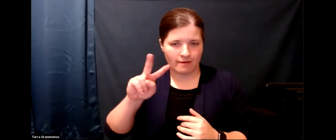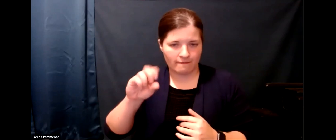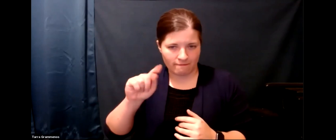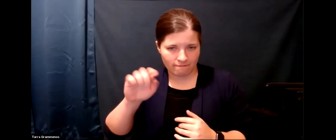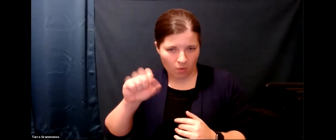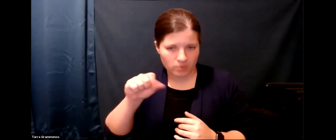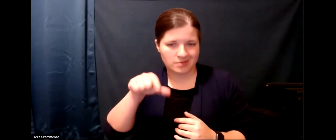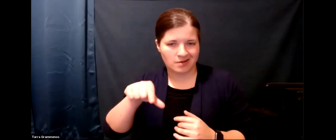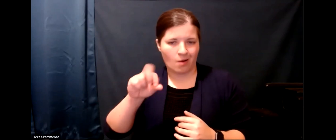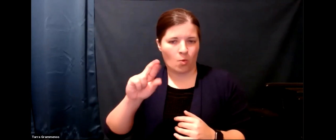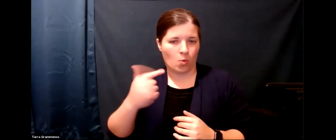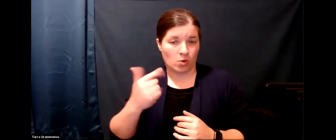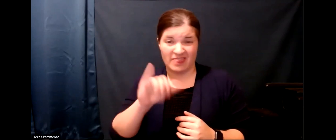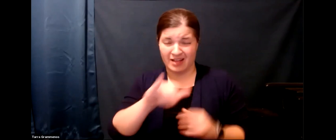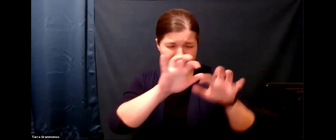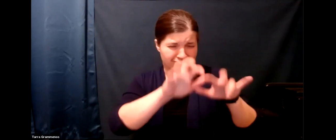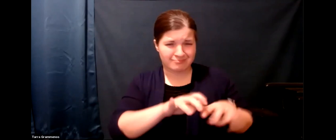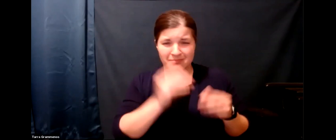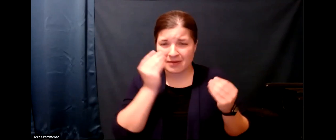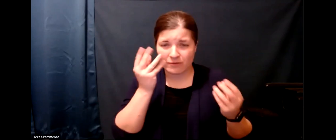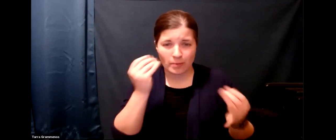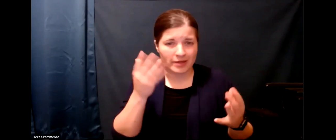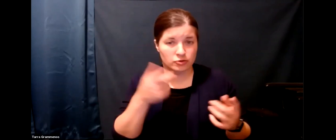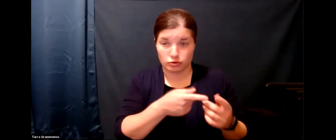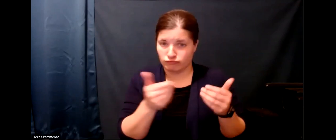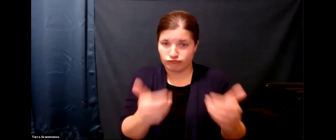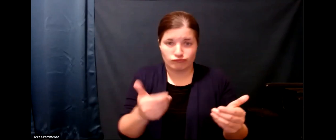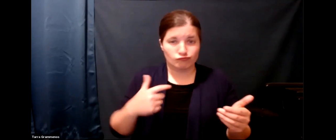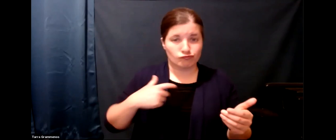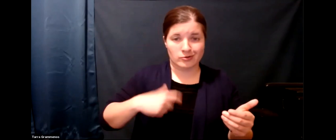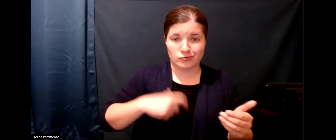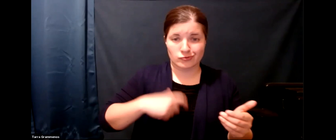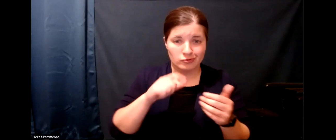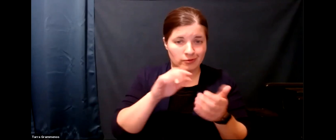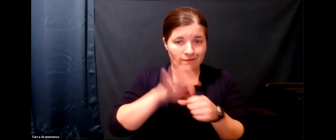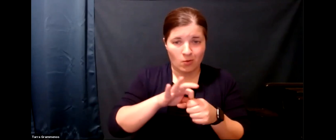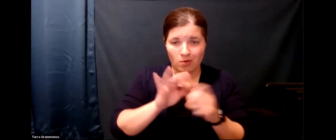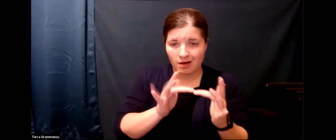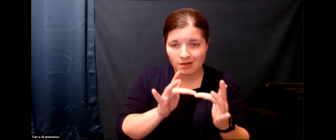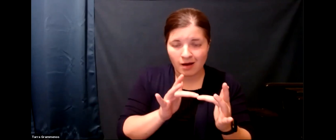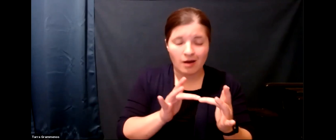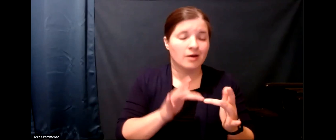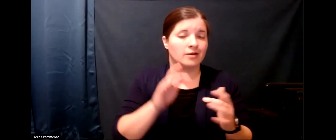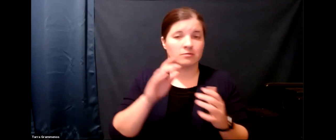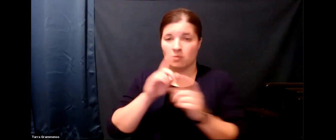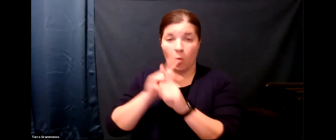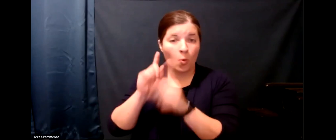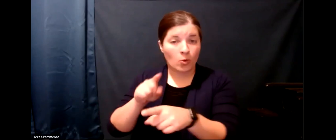out, it's where you can register to vote online. It's where you can order your ballot online to come to